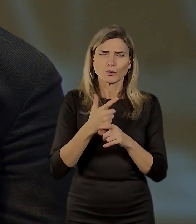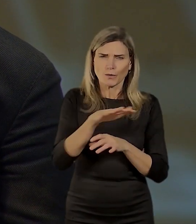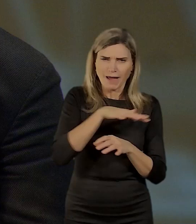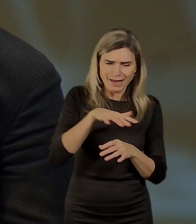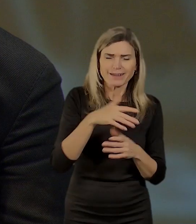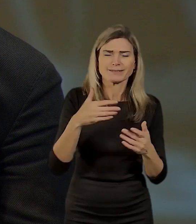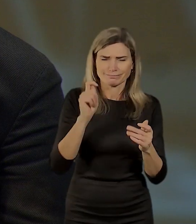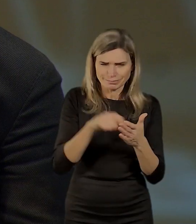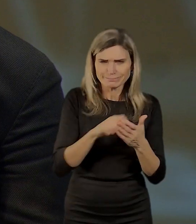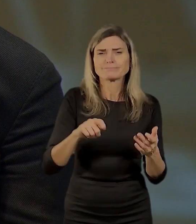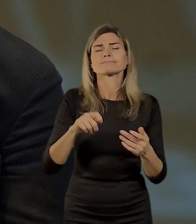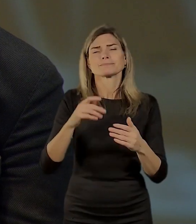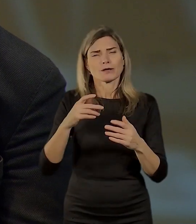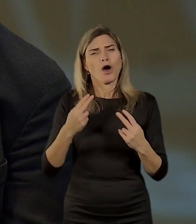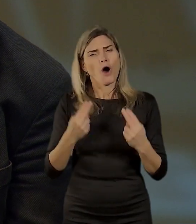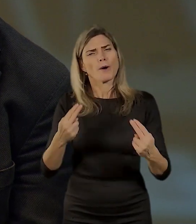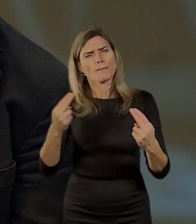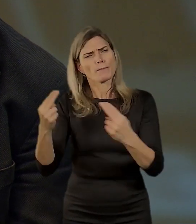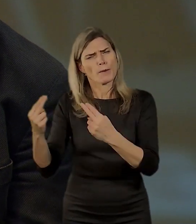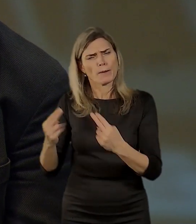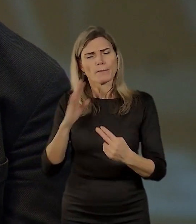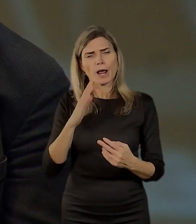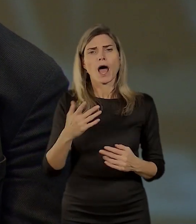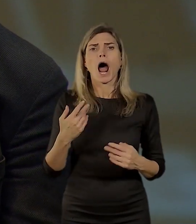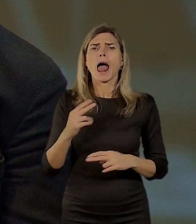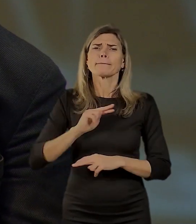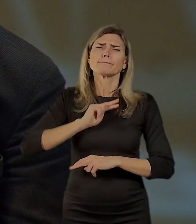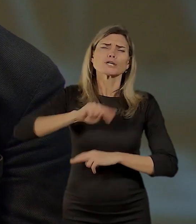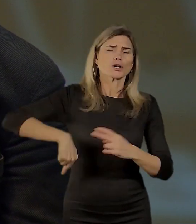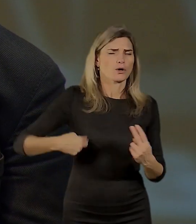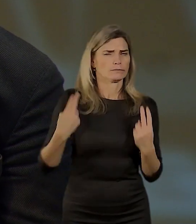That was the first question. And the public space. As with other projects,